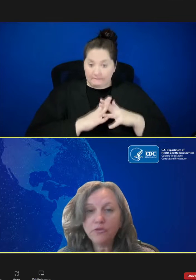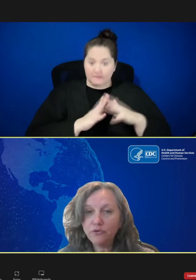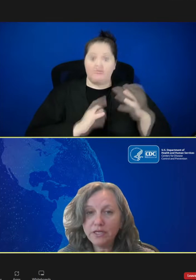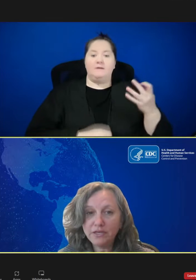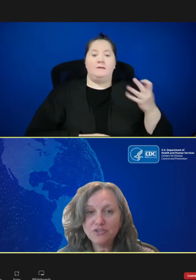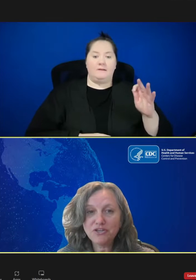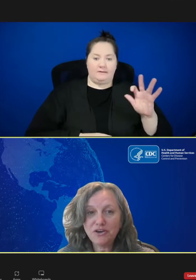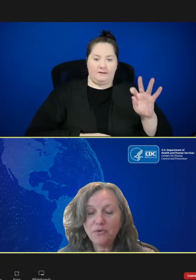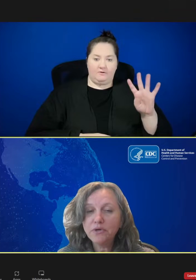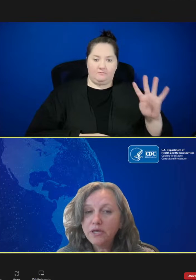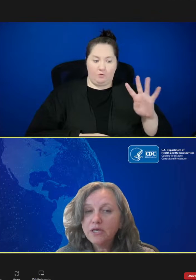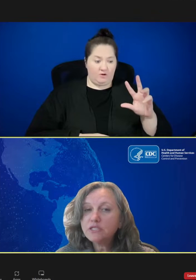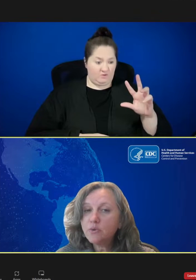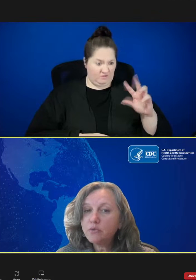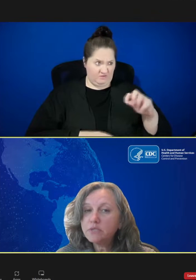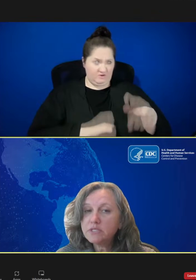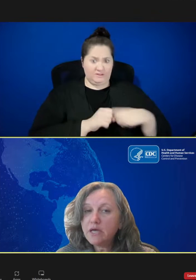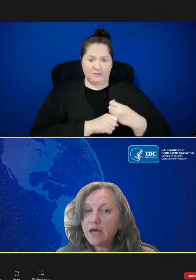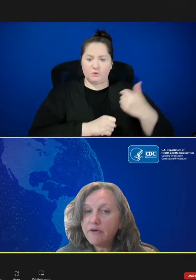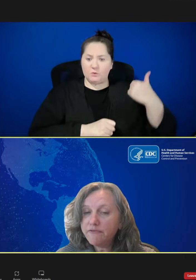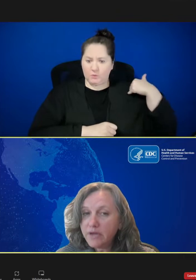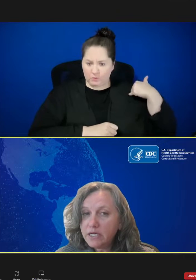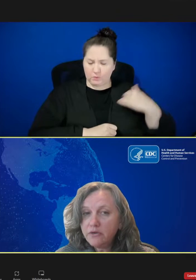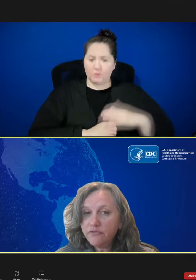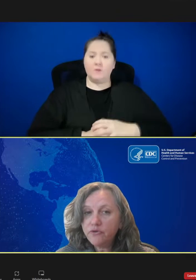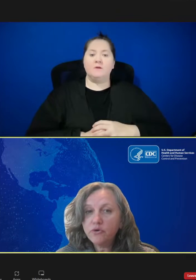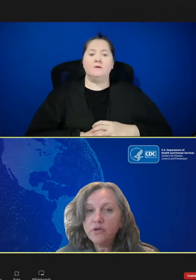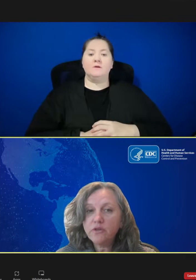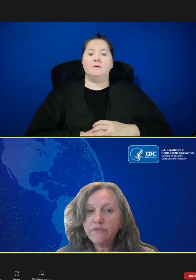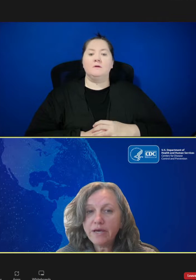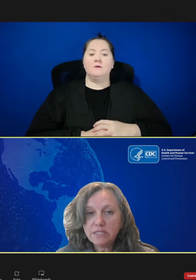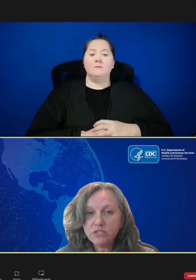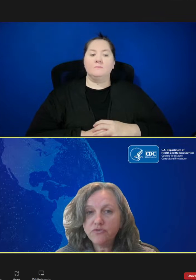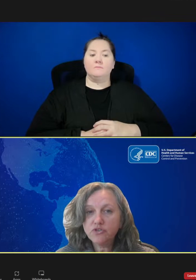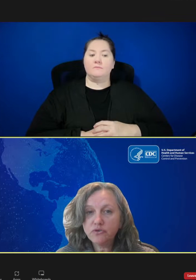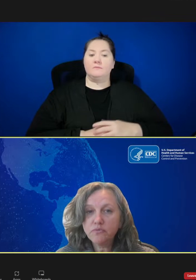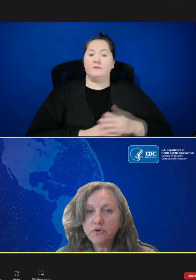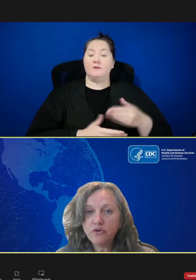30 years ago. So, it was a funding for -- the Vaccines for Children program